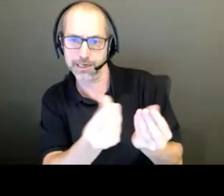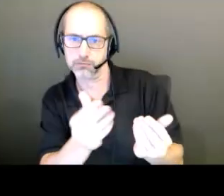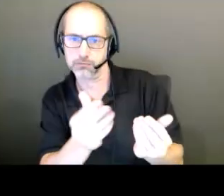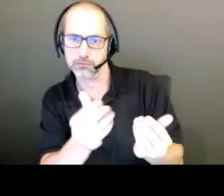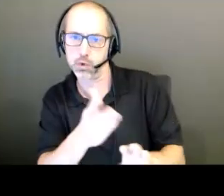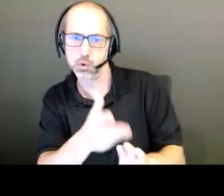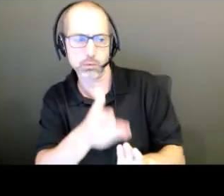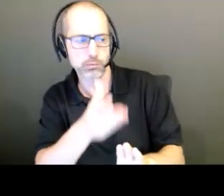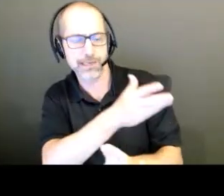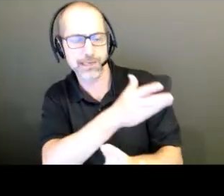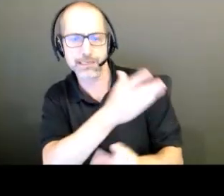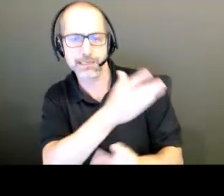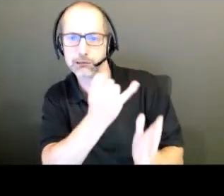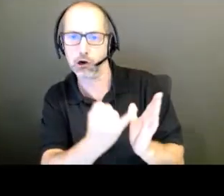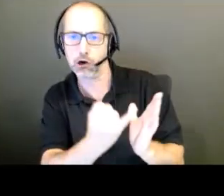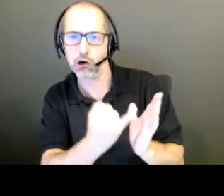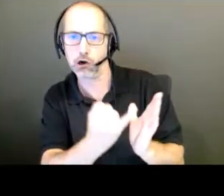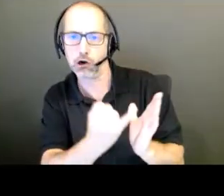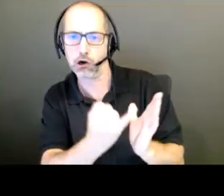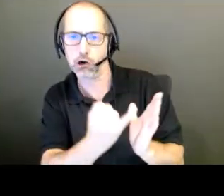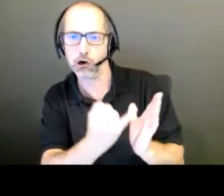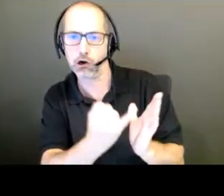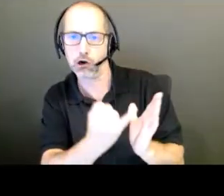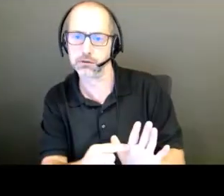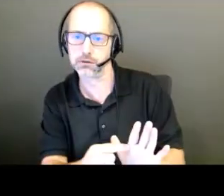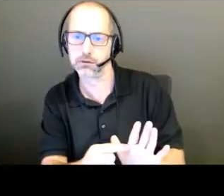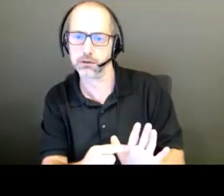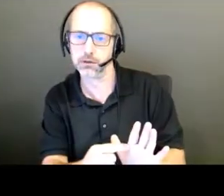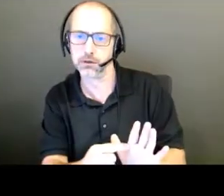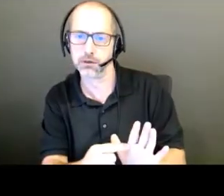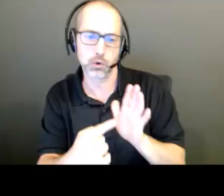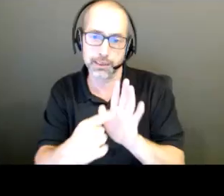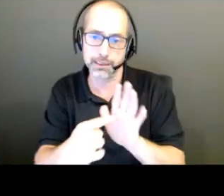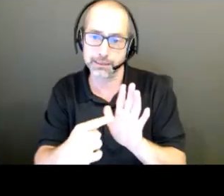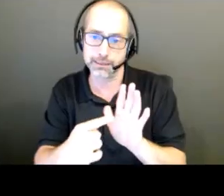examples or examples of previously completed work.